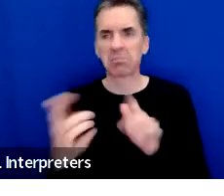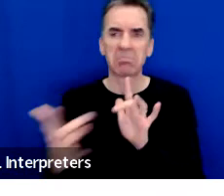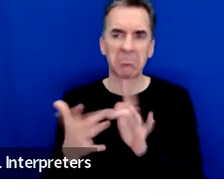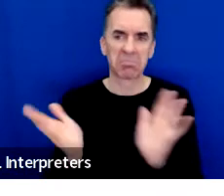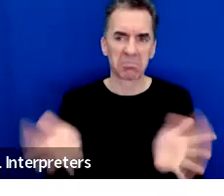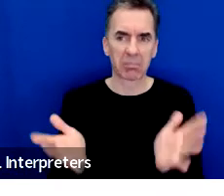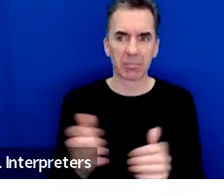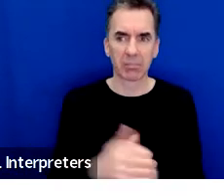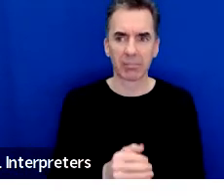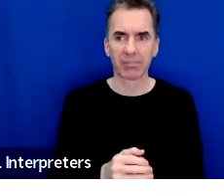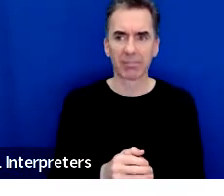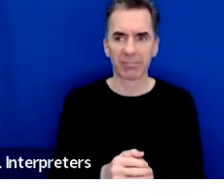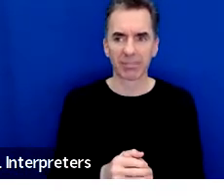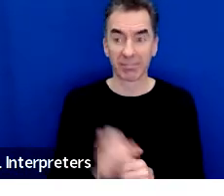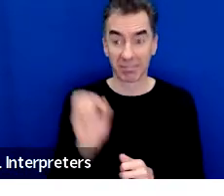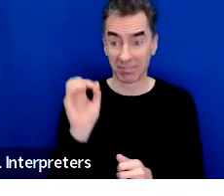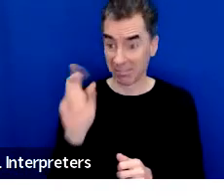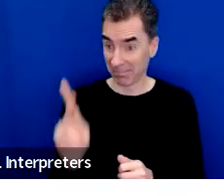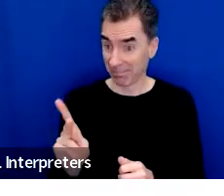It's Sam and Sal here to stay as well.